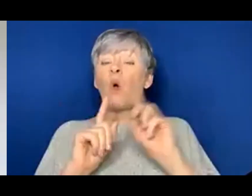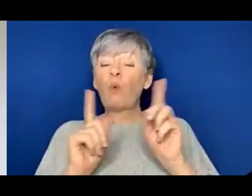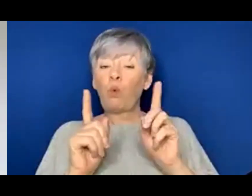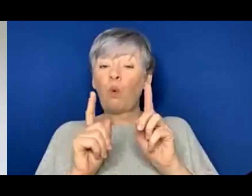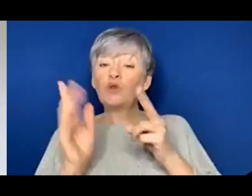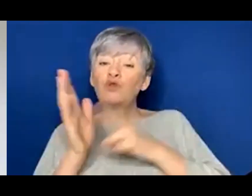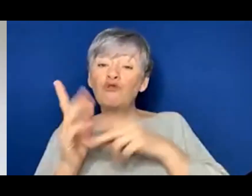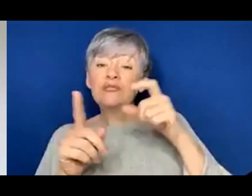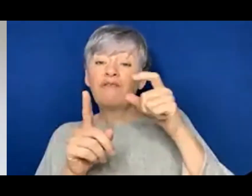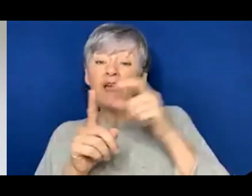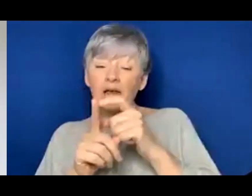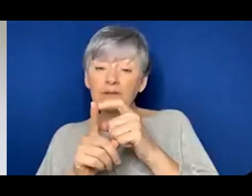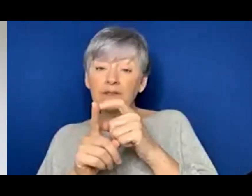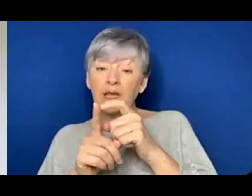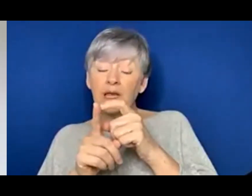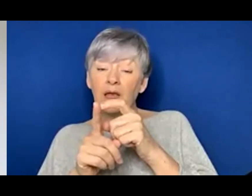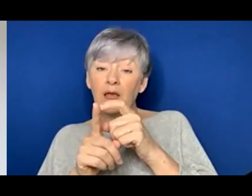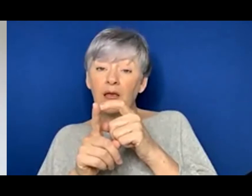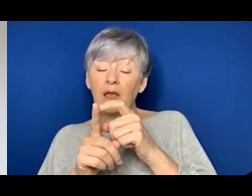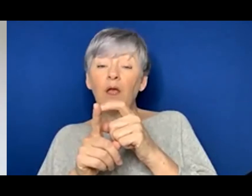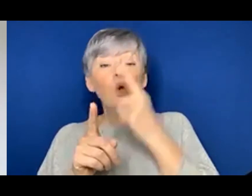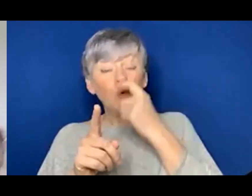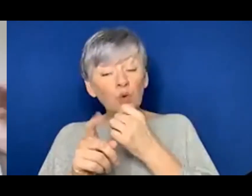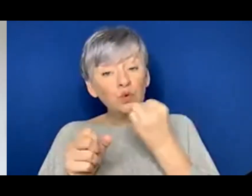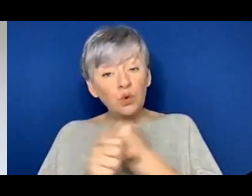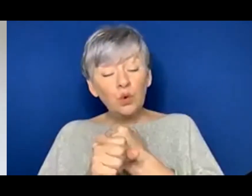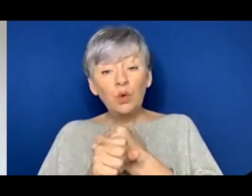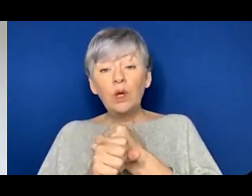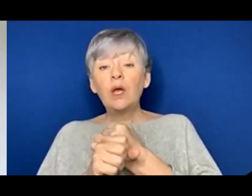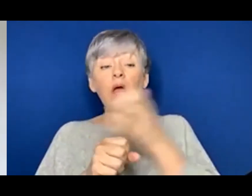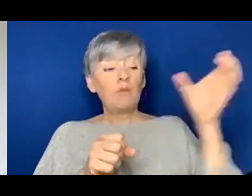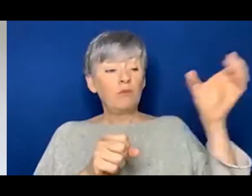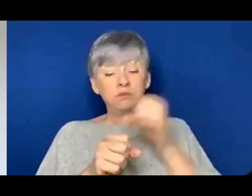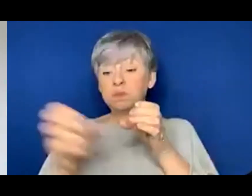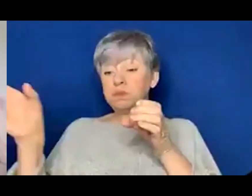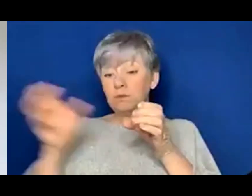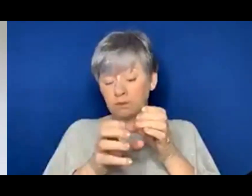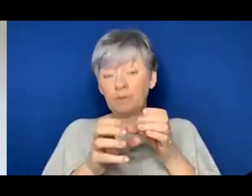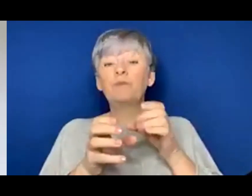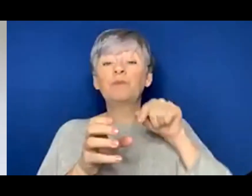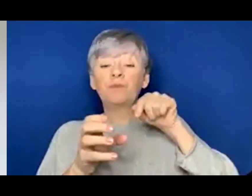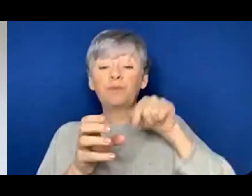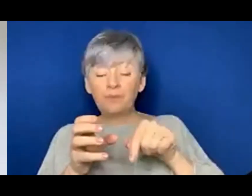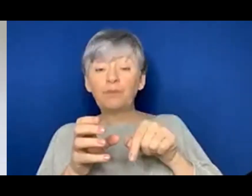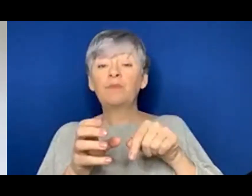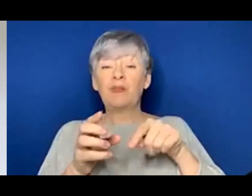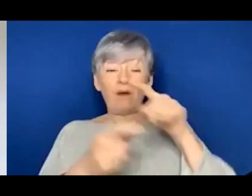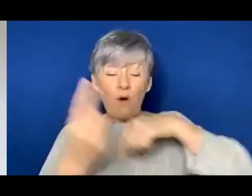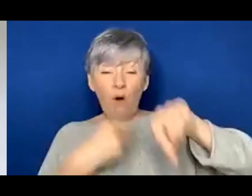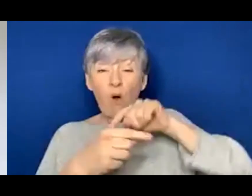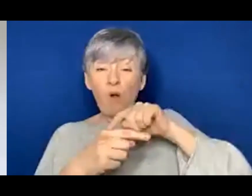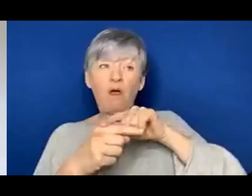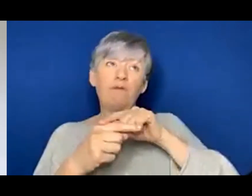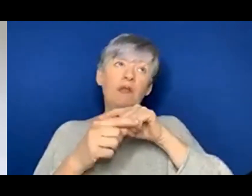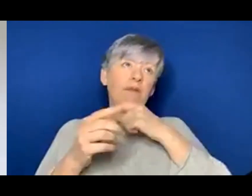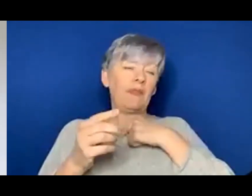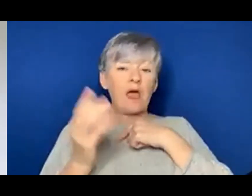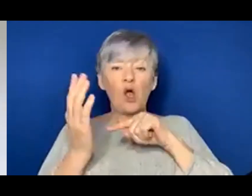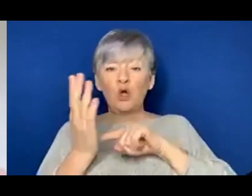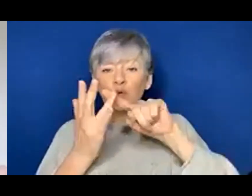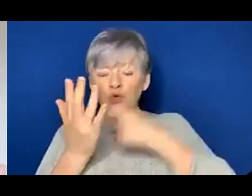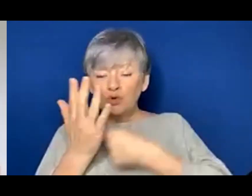Neurodiversity could bring autism, aspergers, ADHD, tourettes, dyslexia, dyspraxia and others